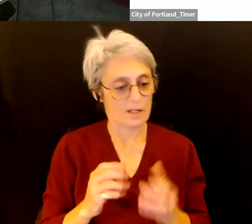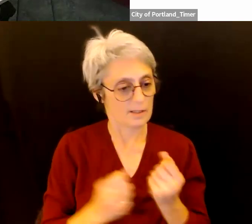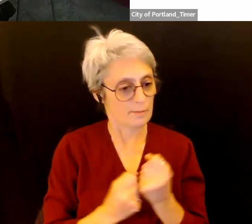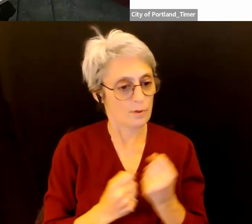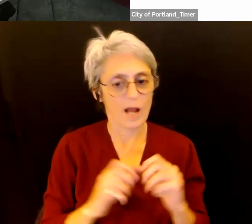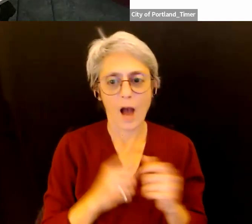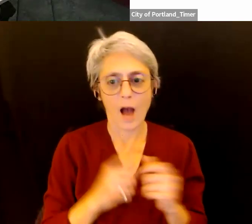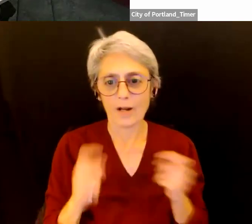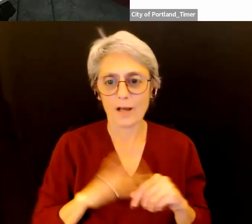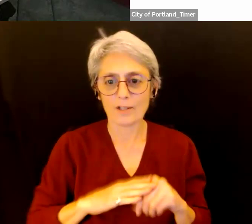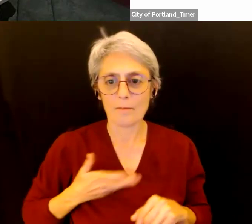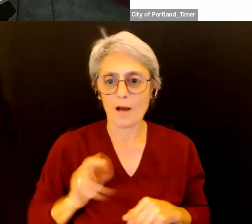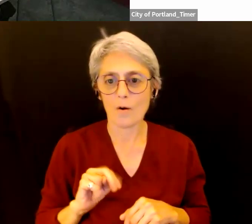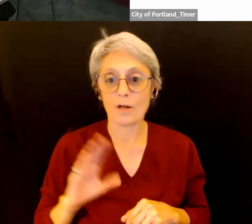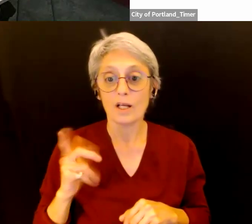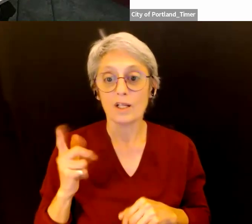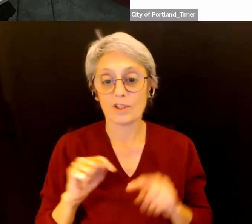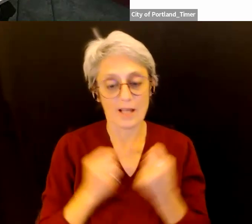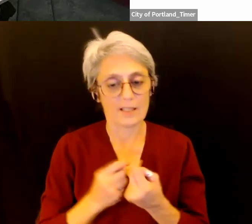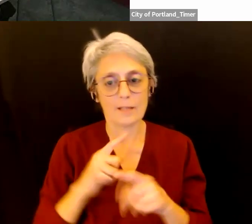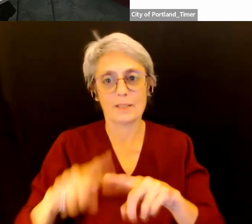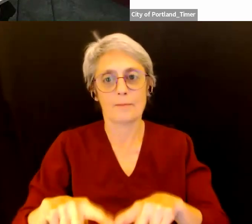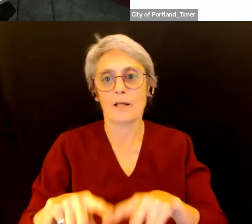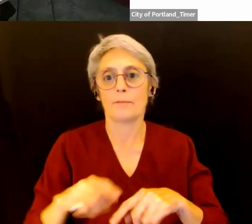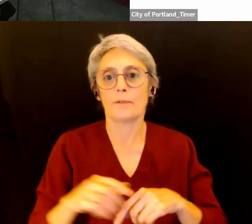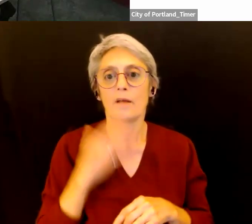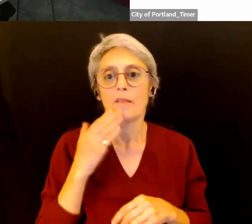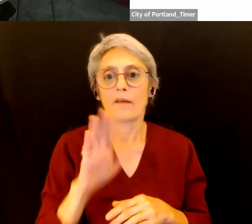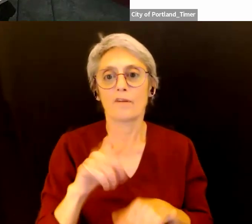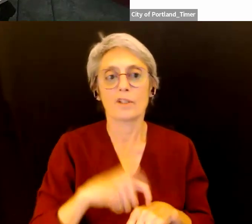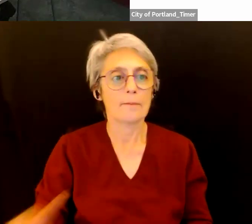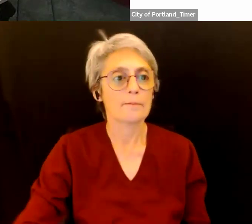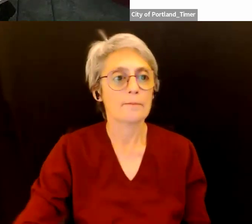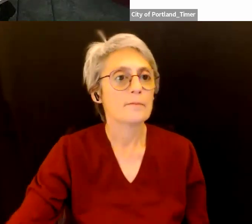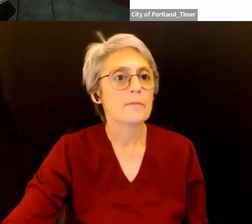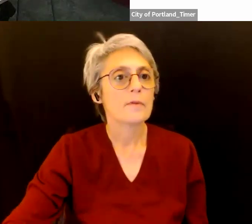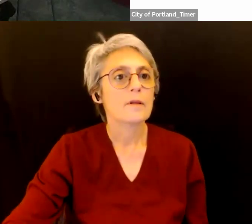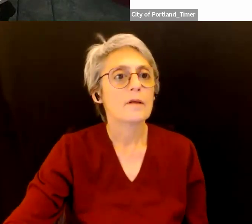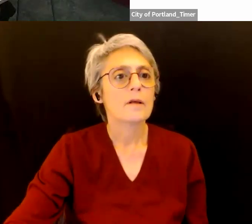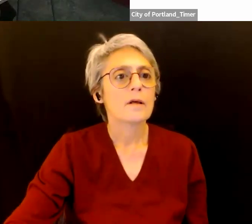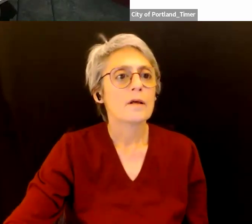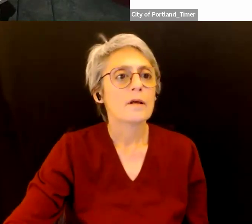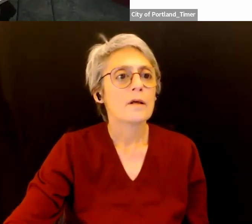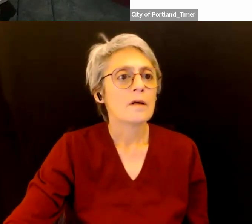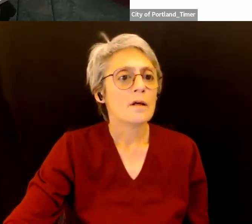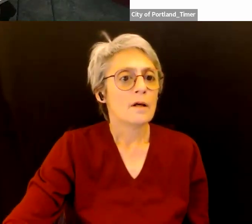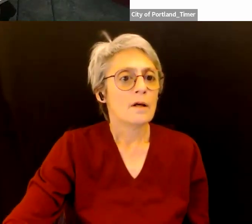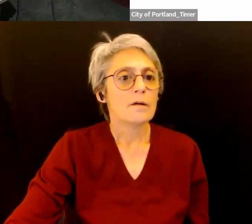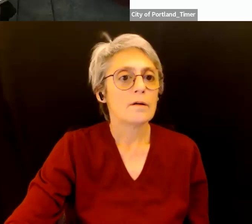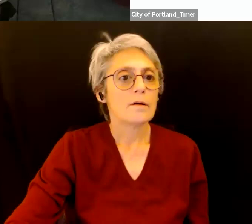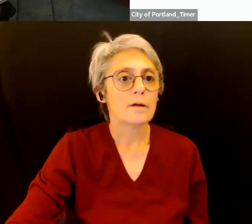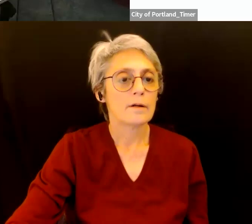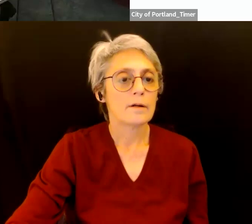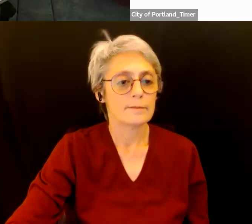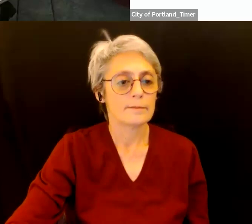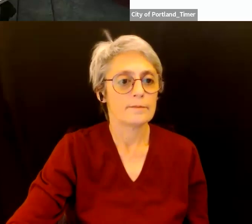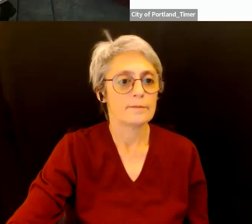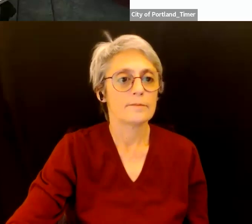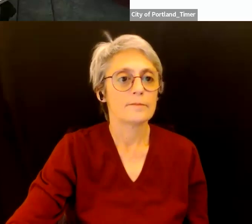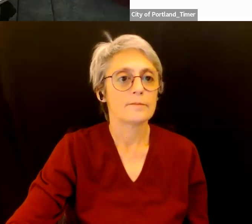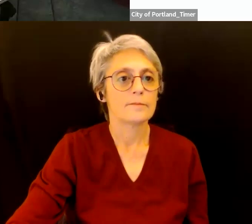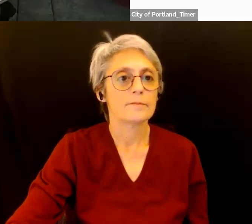A chat team is dependable. Thank you for your time.